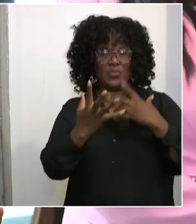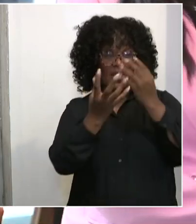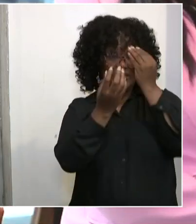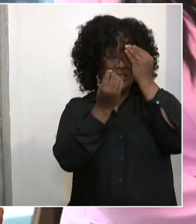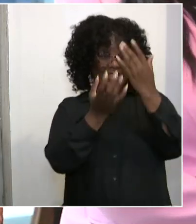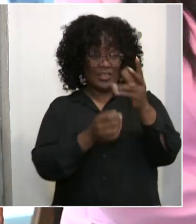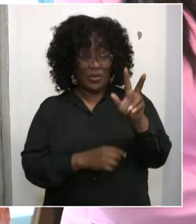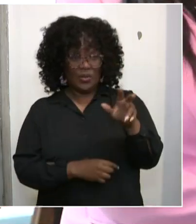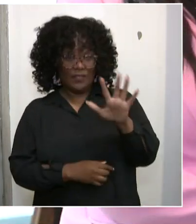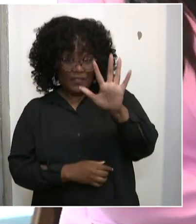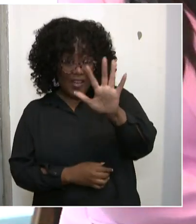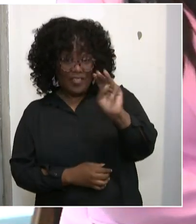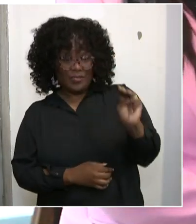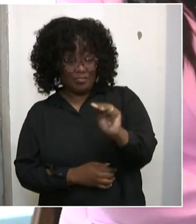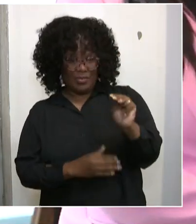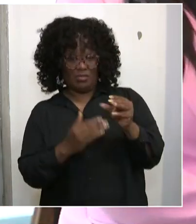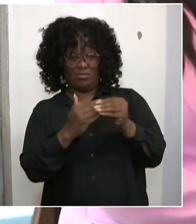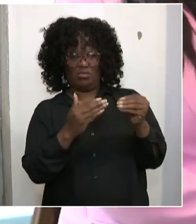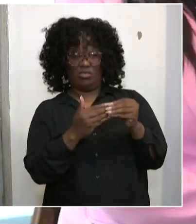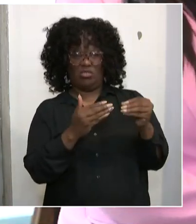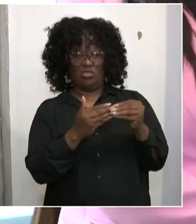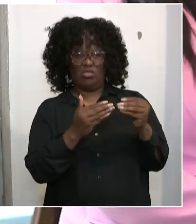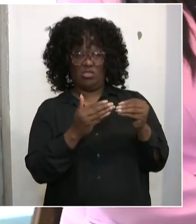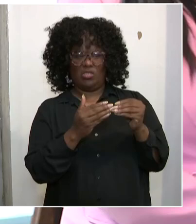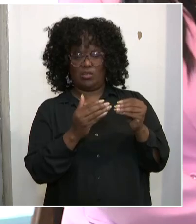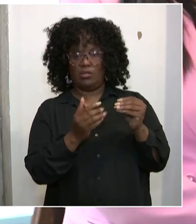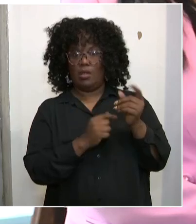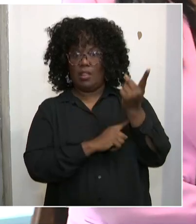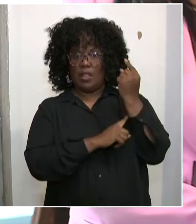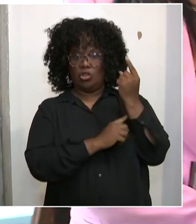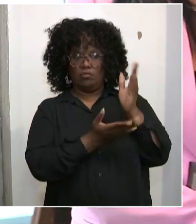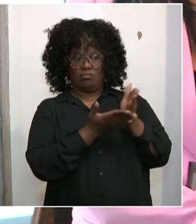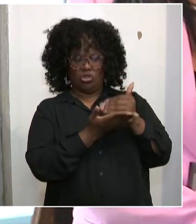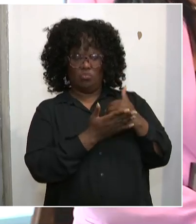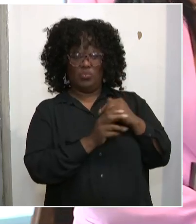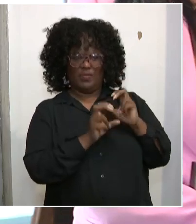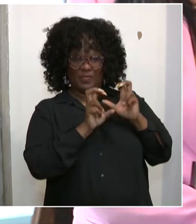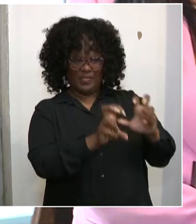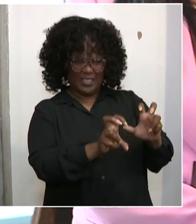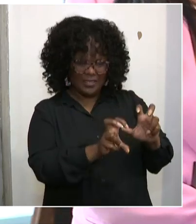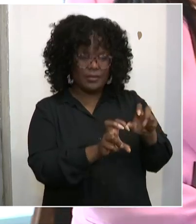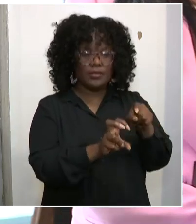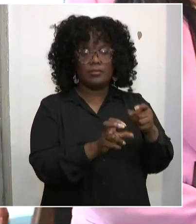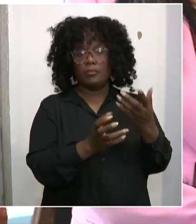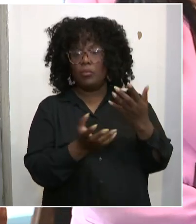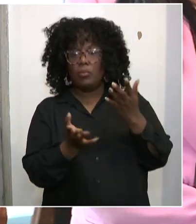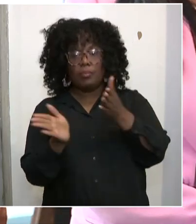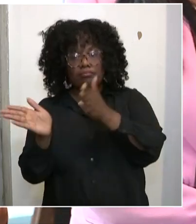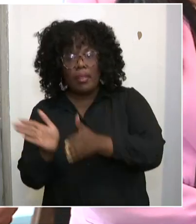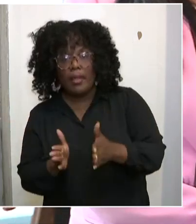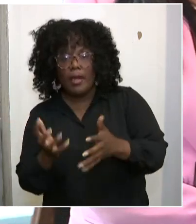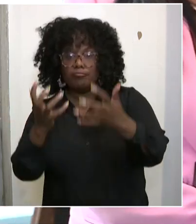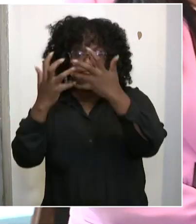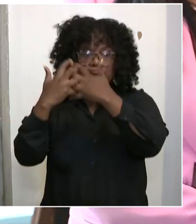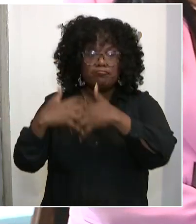It was in last year's budget, uh, to help with logistics and planning, uh, and, and support.